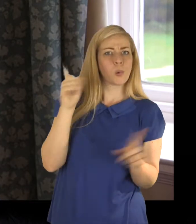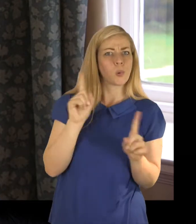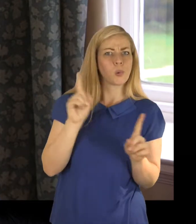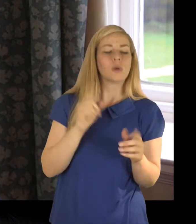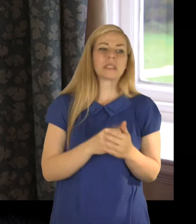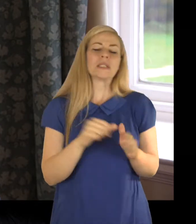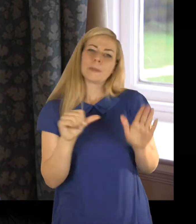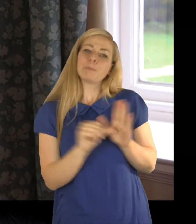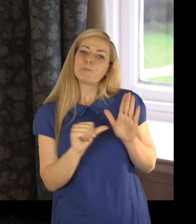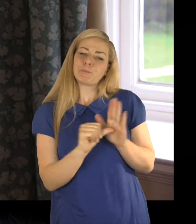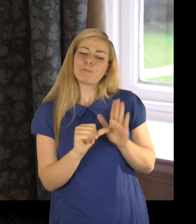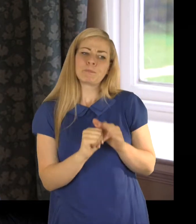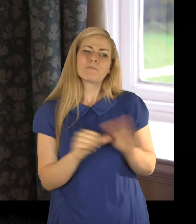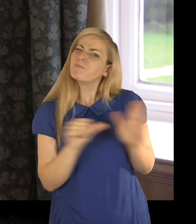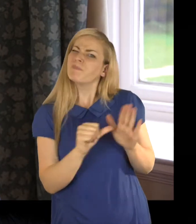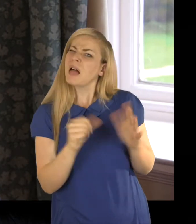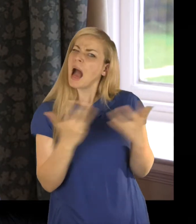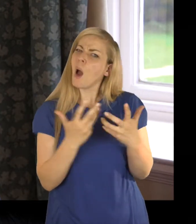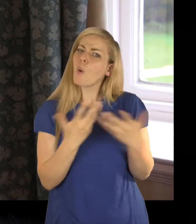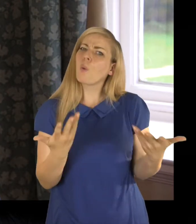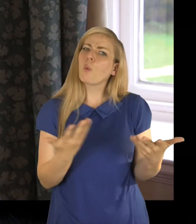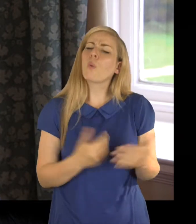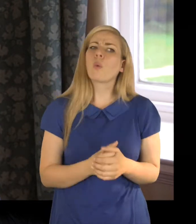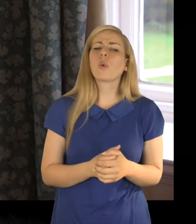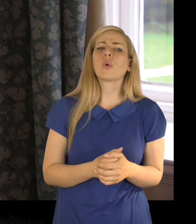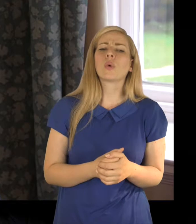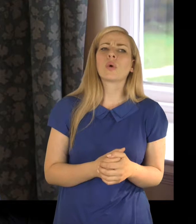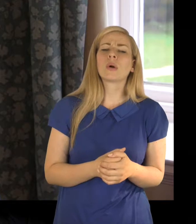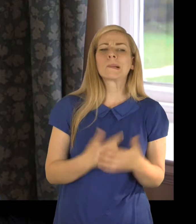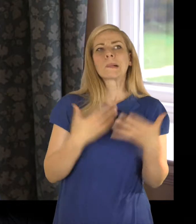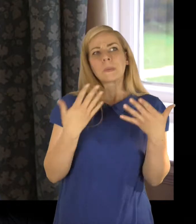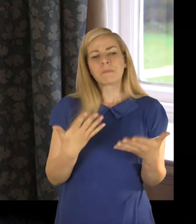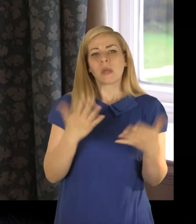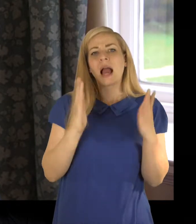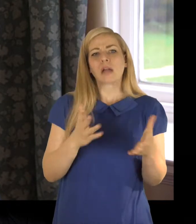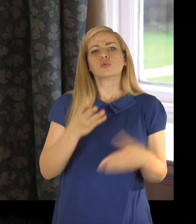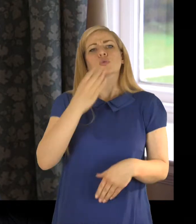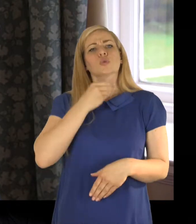Interviewer: What was difficult about it? Daniel: Well I needed to get used to it.